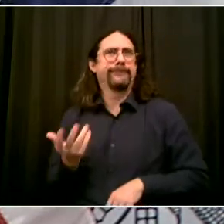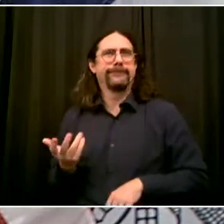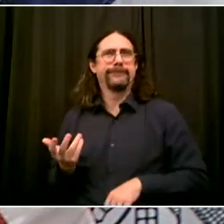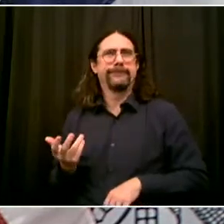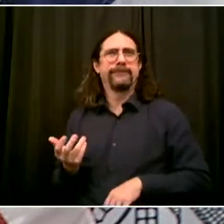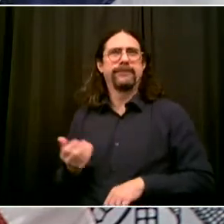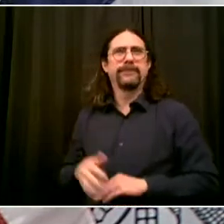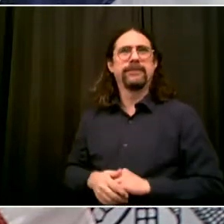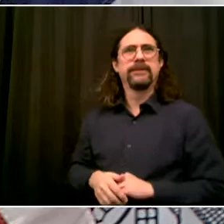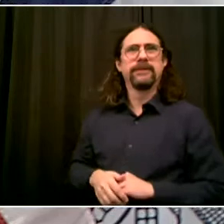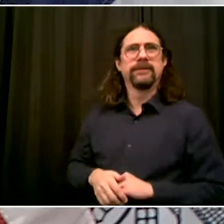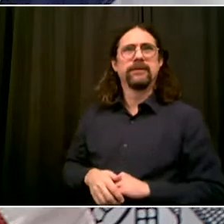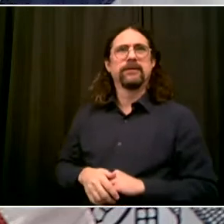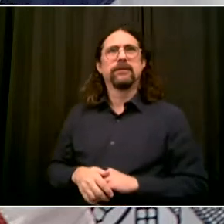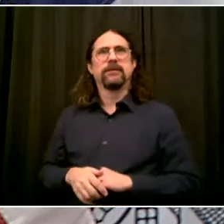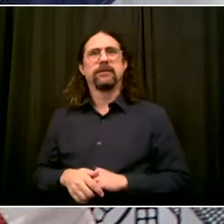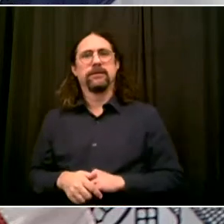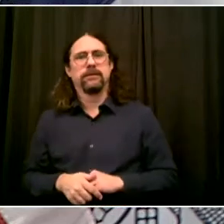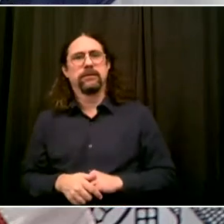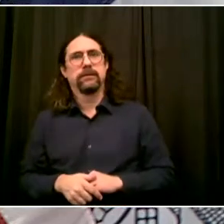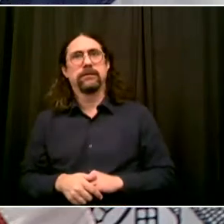BUILDING THEY WILL BE CLOSED DOWN. THAT'S A PRETTY CLEAR DETERMINAAIOTNN.